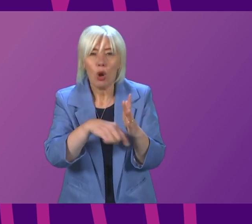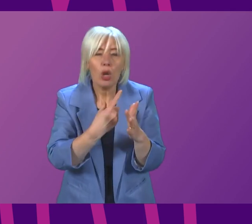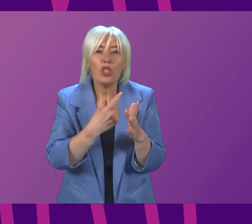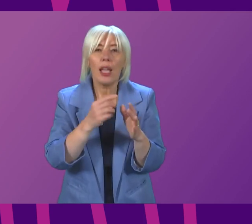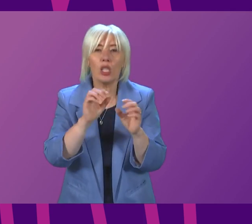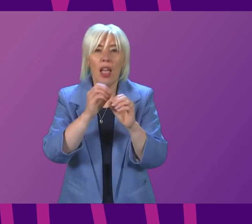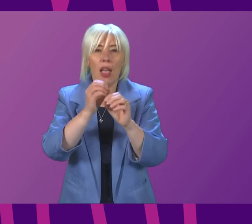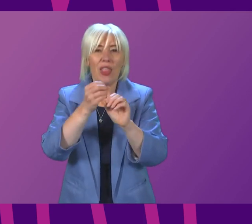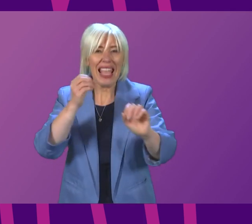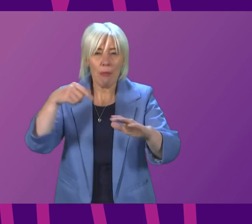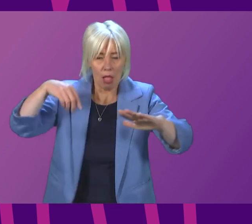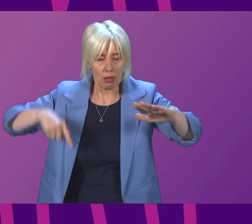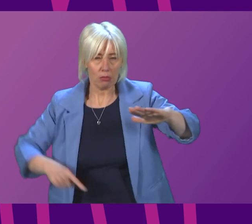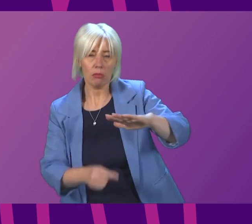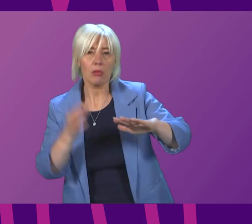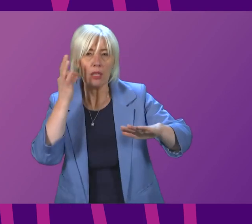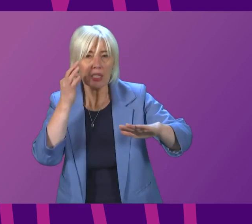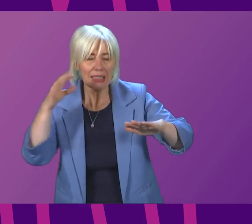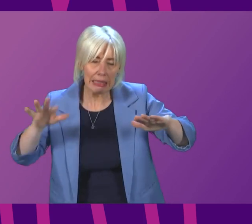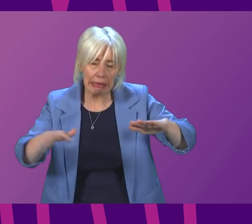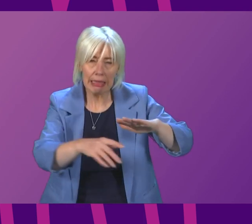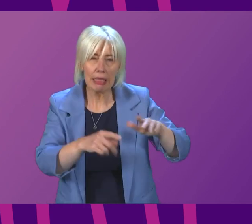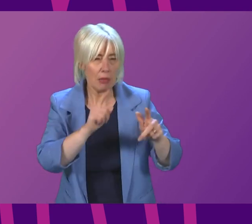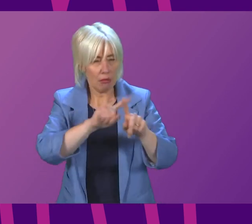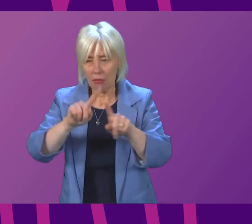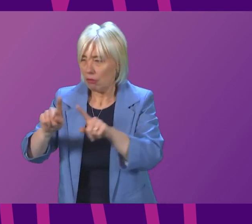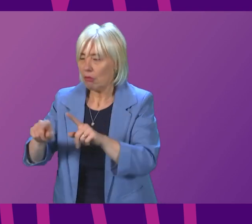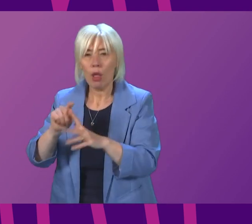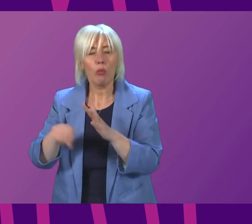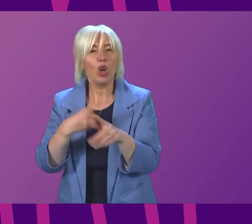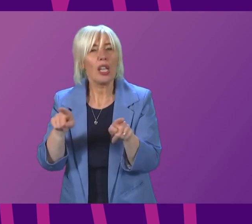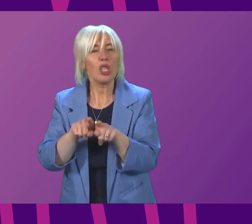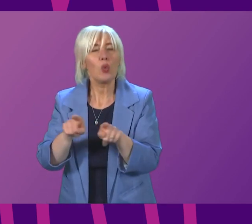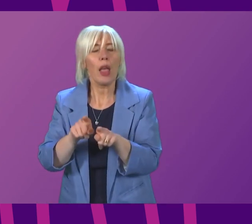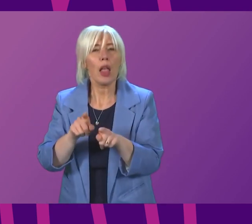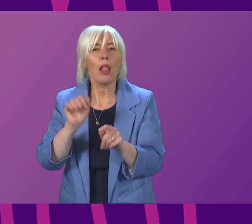manufacturing project, to which Kenny Gibson referred, as well as multiple other projects across Ayrshire that are included in the deal.